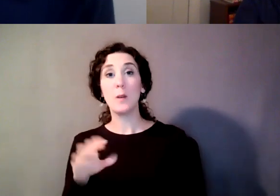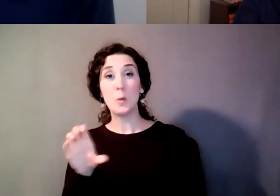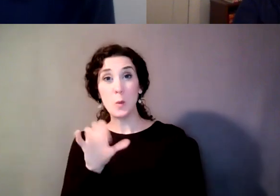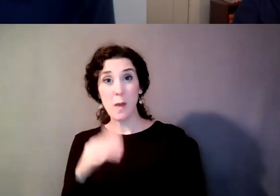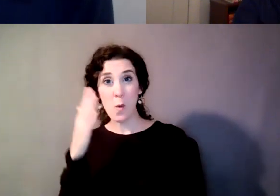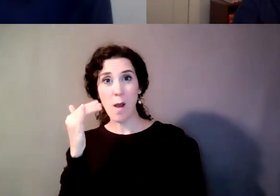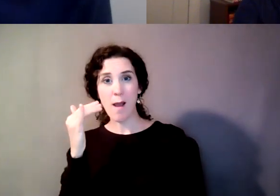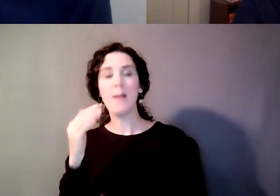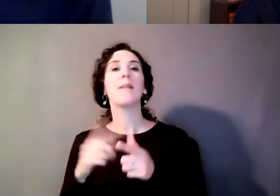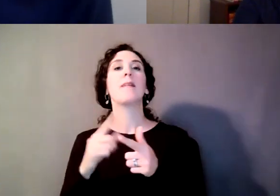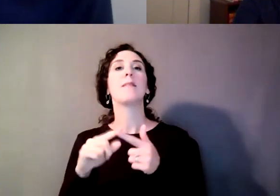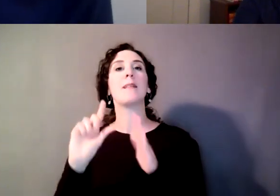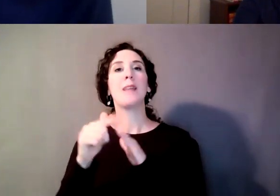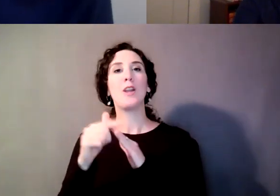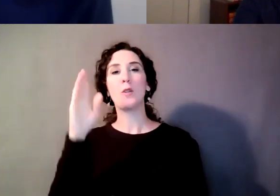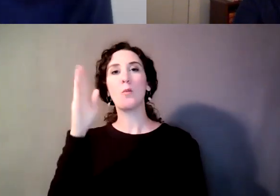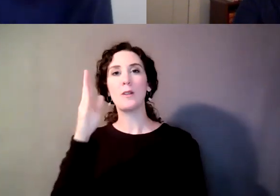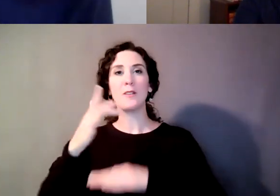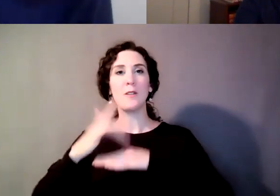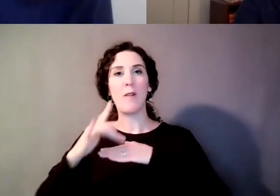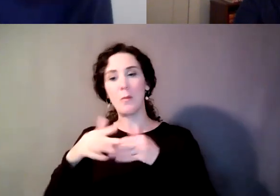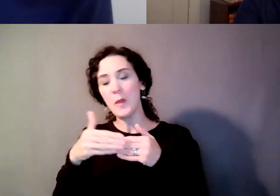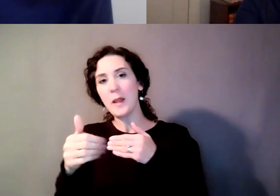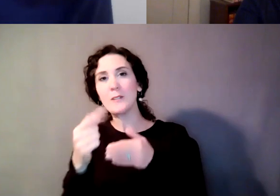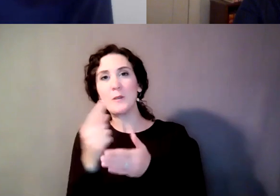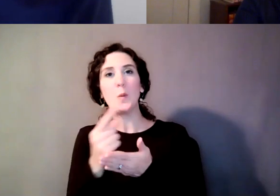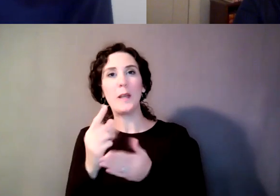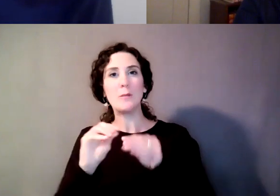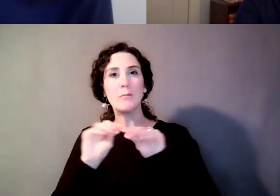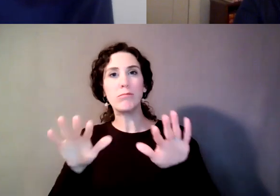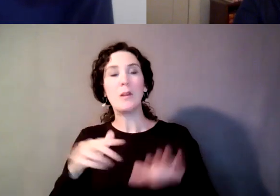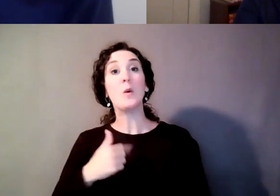presentation available in the coming weeks. So we will send a communication with how to